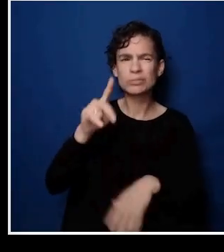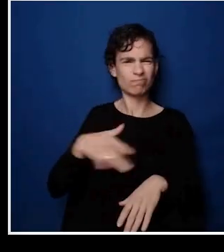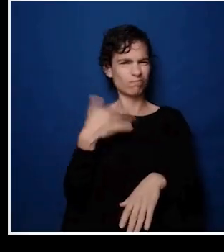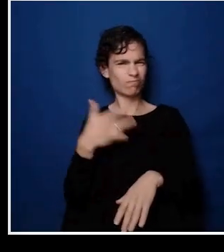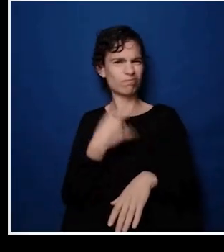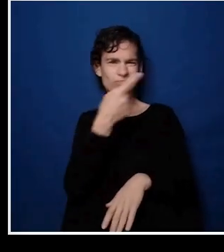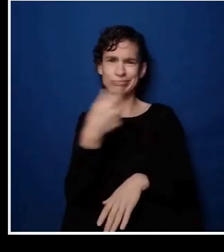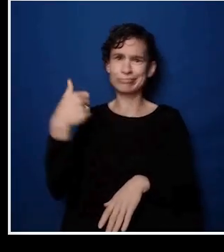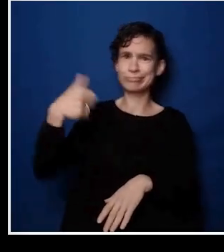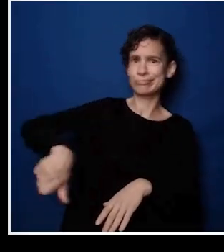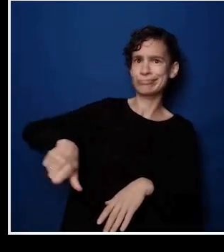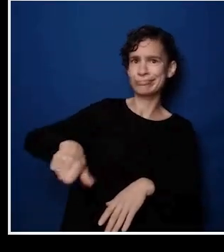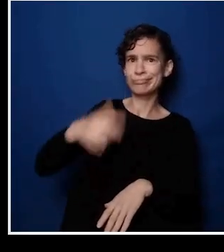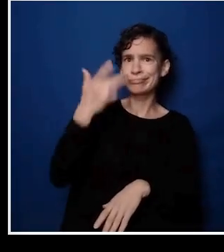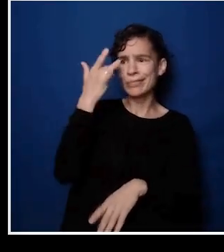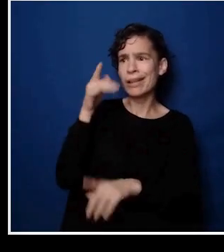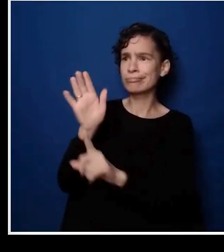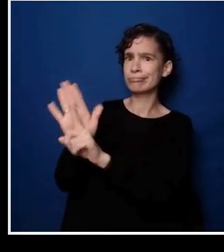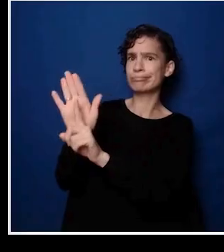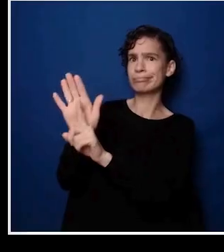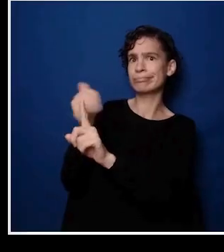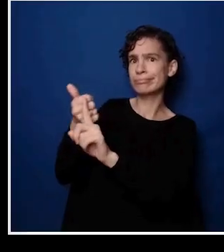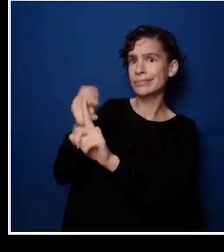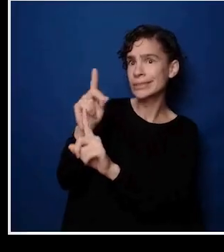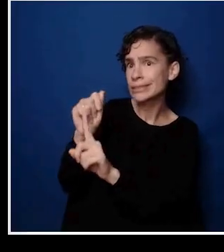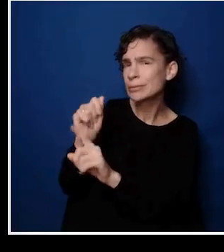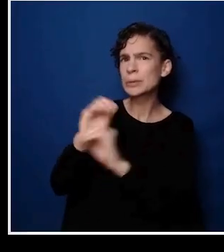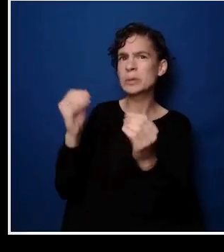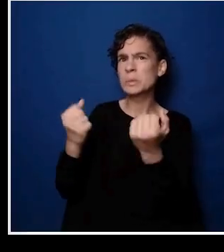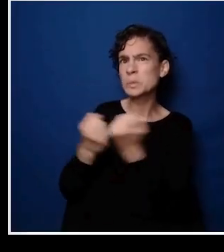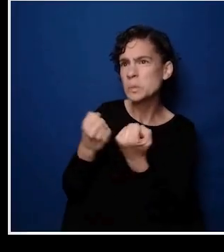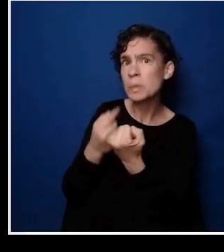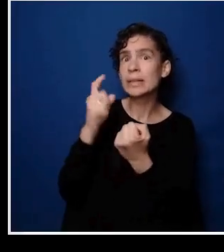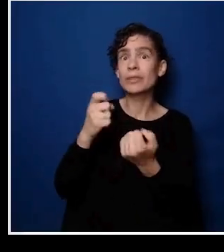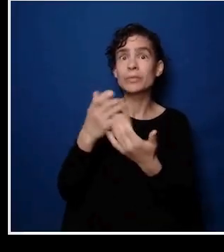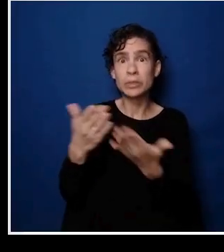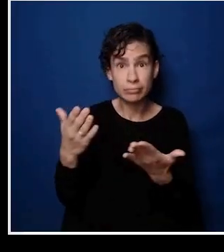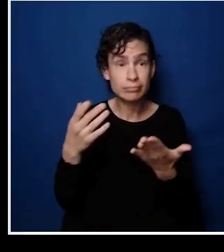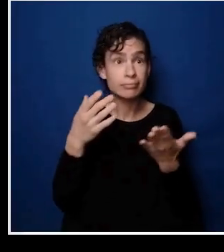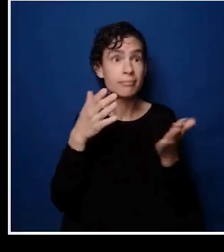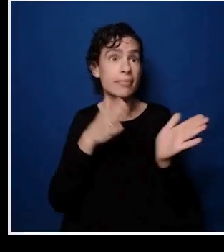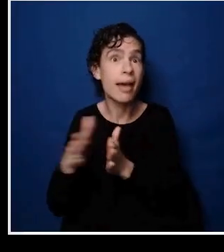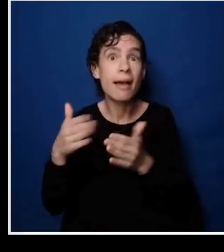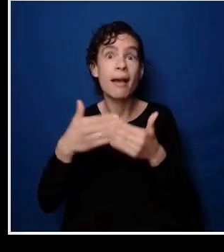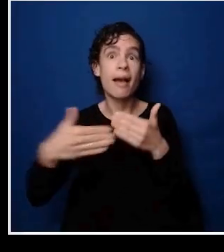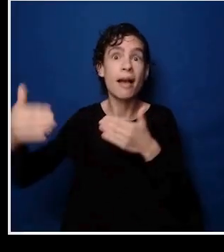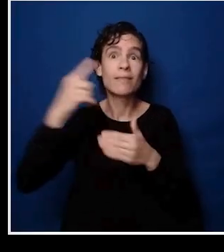or need resources to prepare for a disaster, contact your state’s protection & advocacy organization